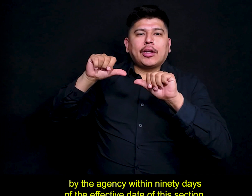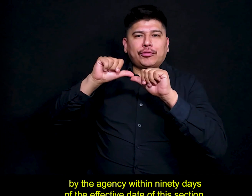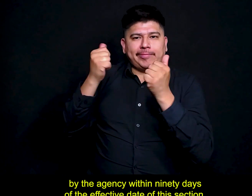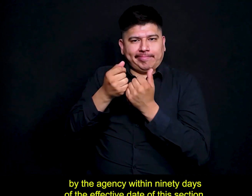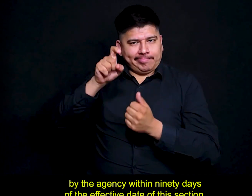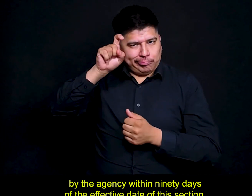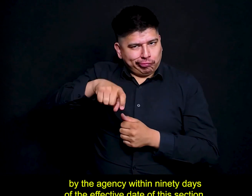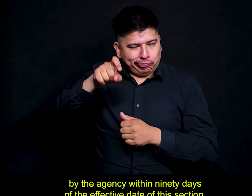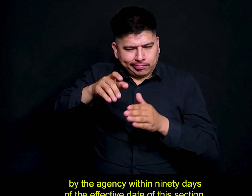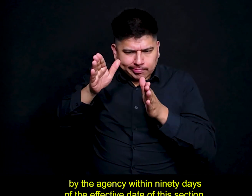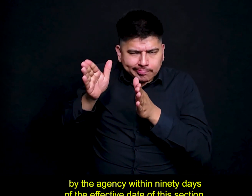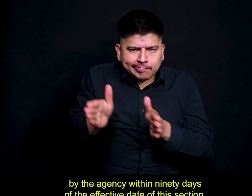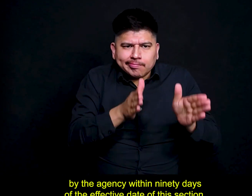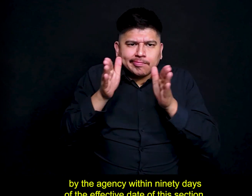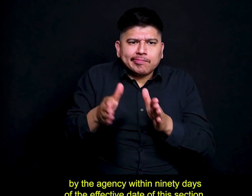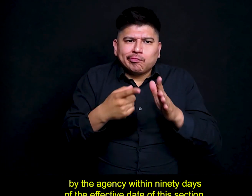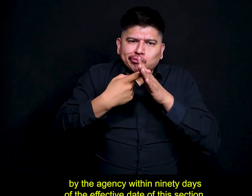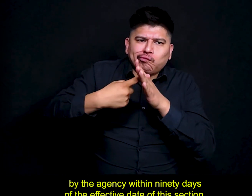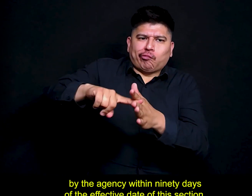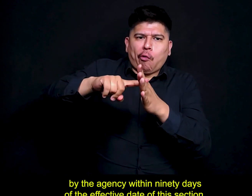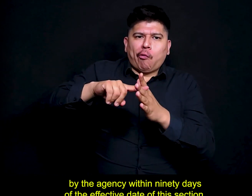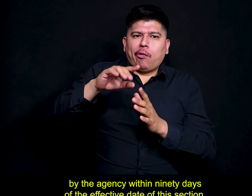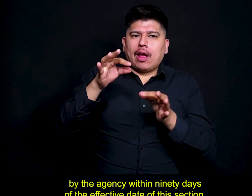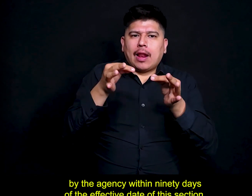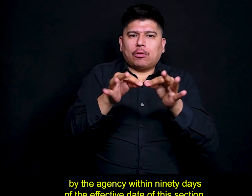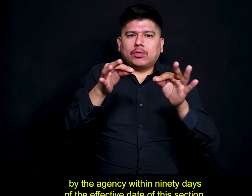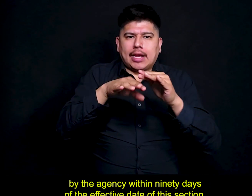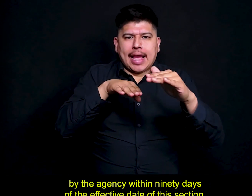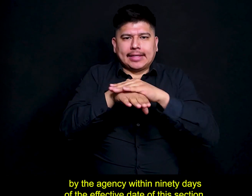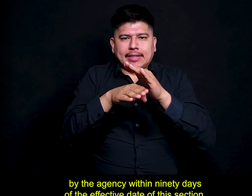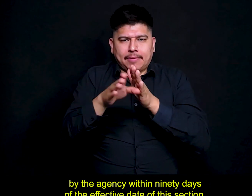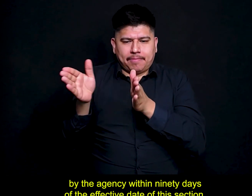by the agency within ninety days of the effective date of this section.